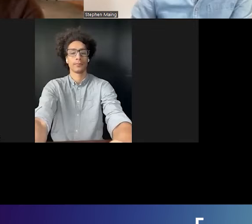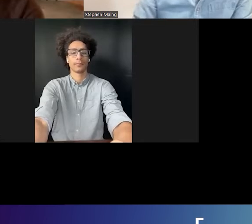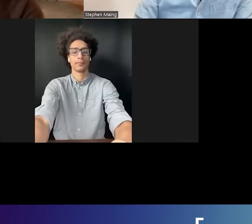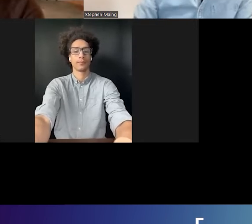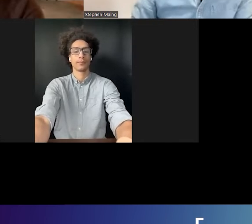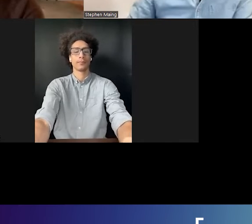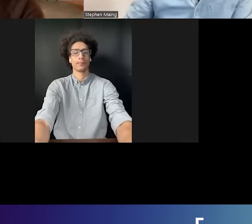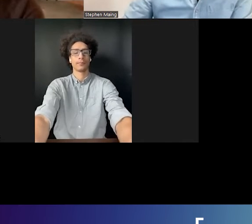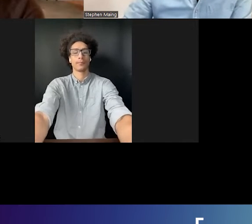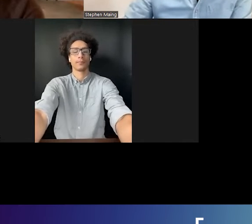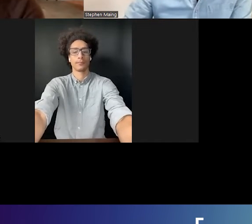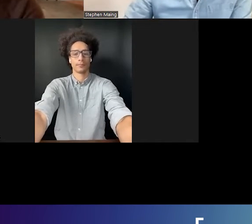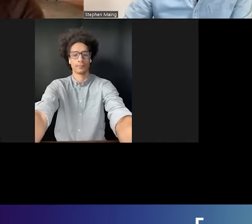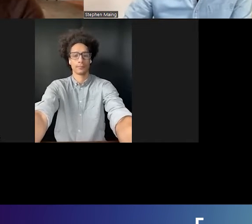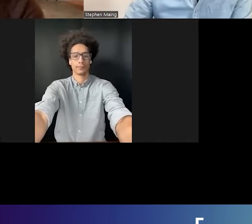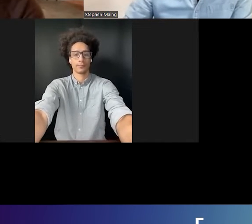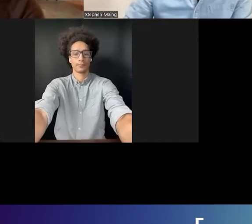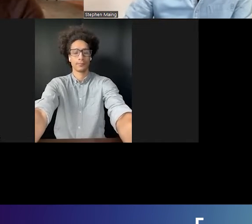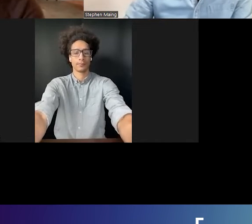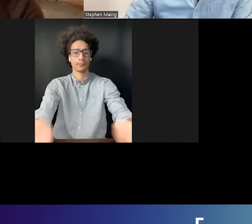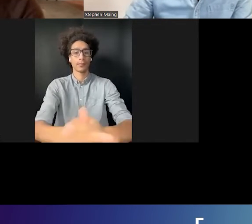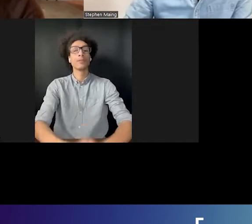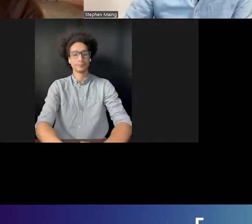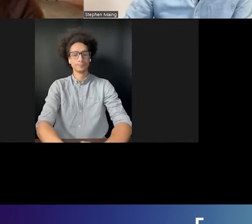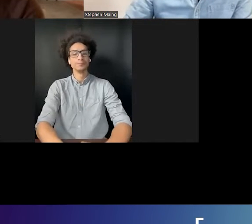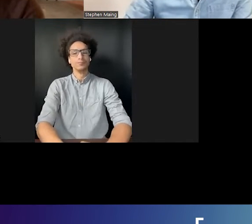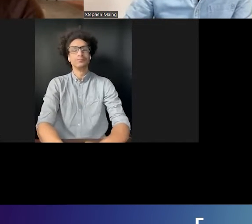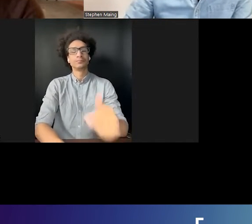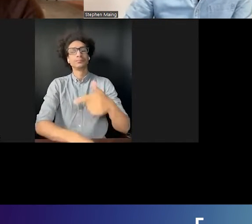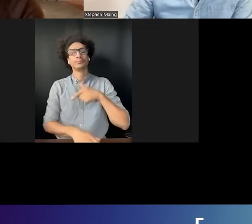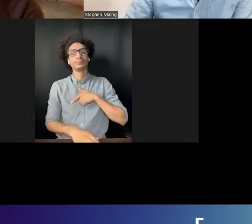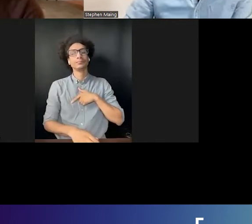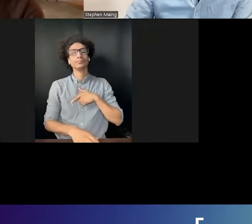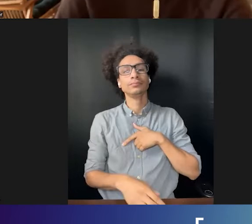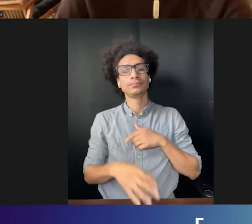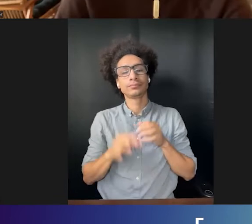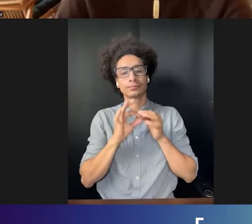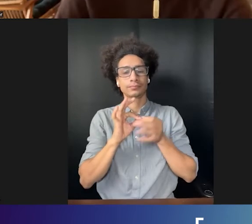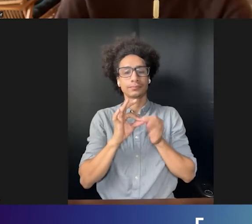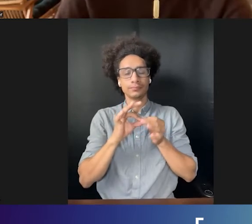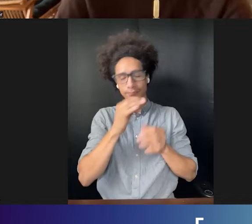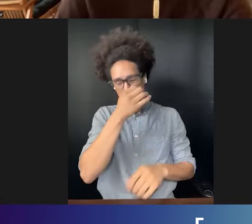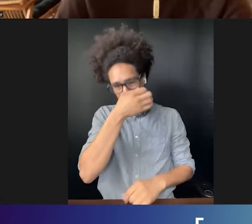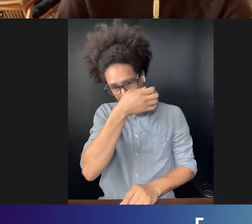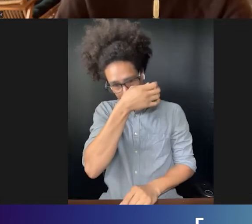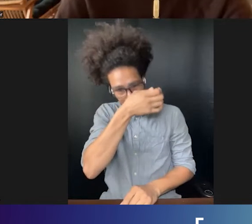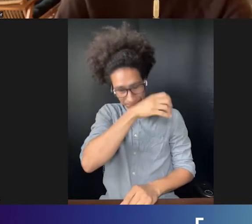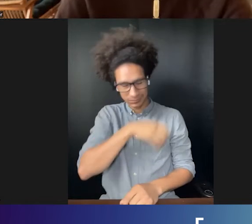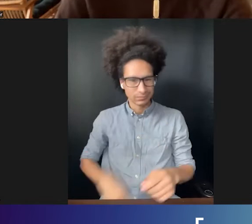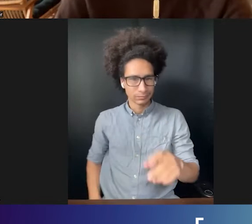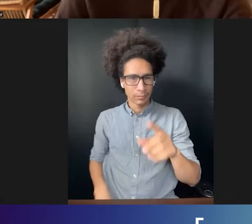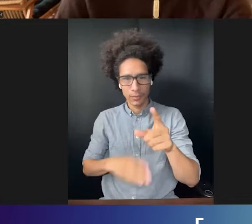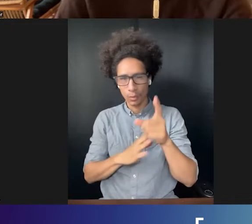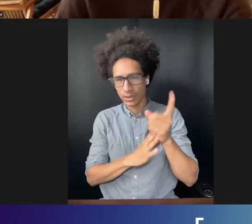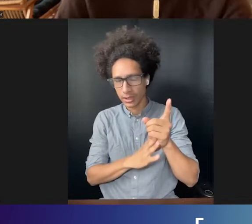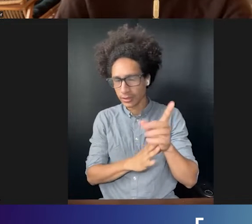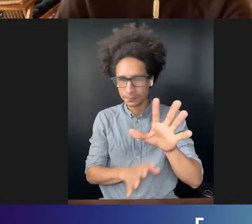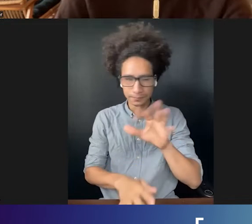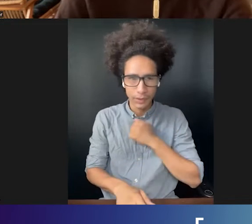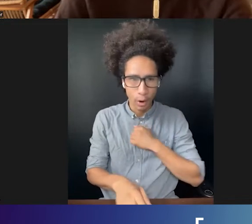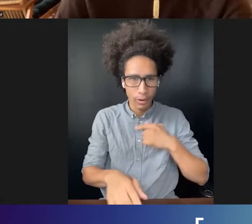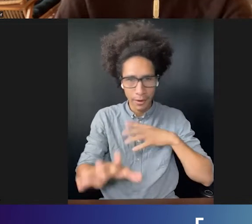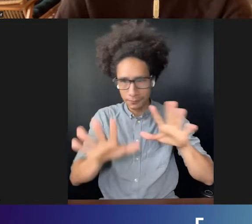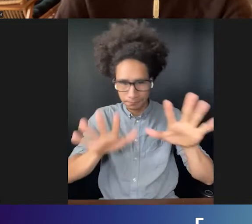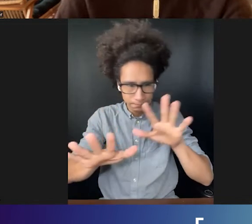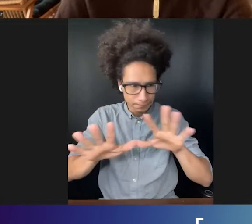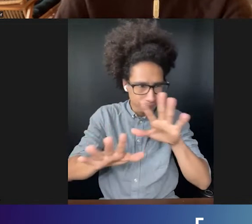very.